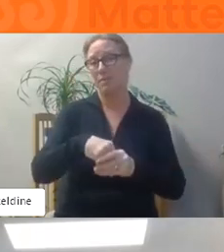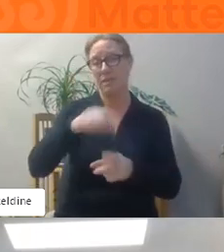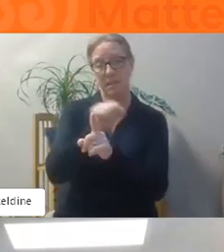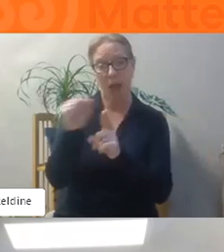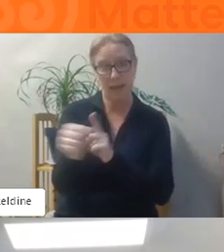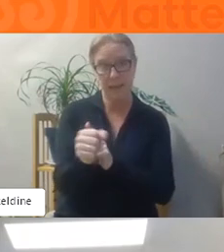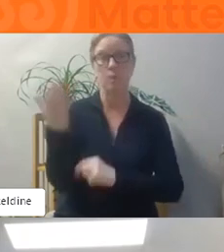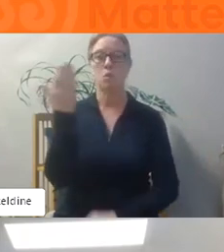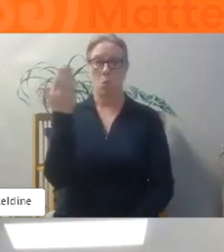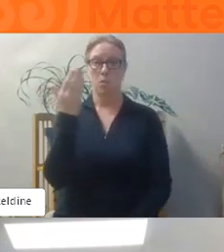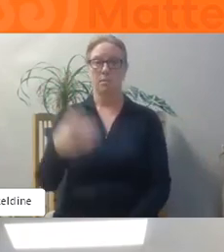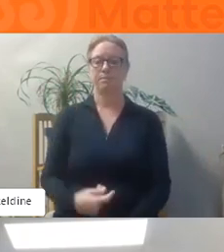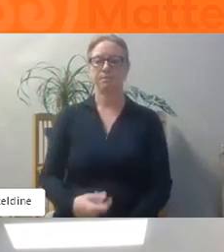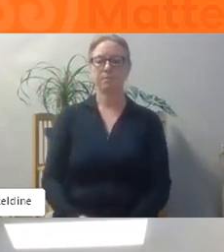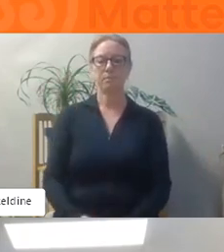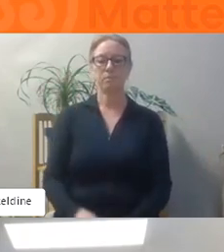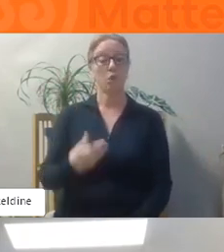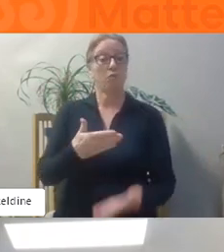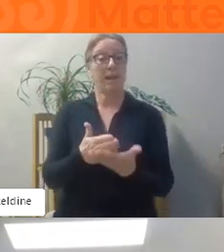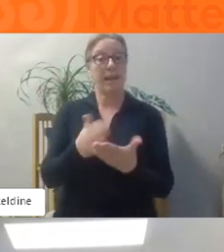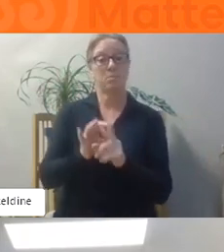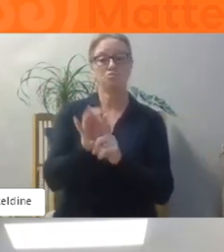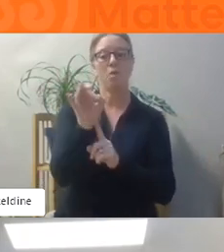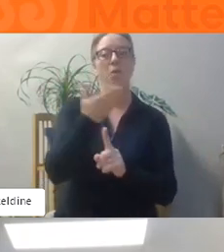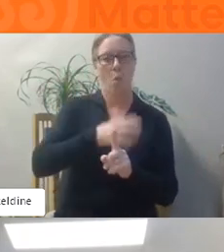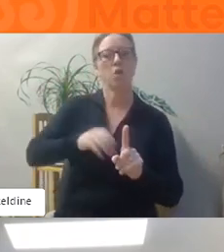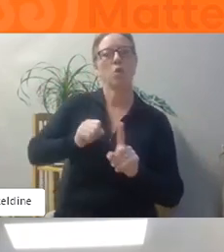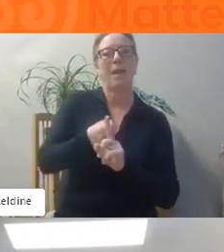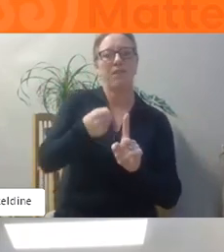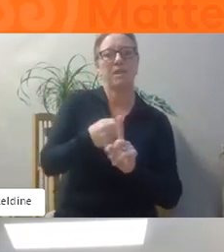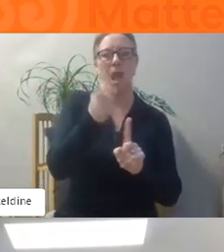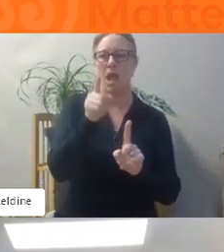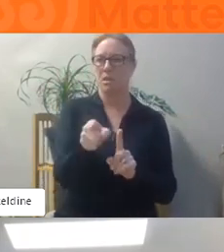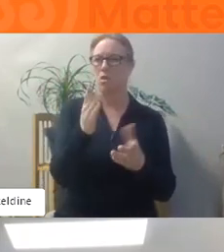As part of doing better, I want to emphasise that epistemic dimensions